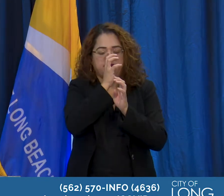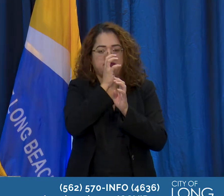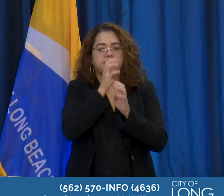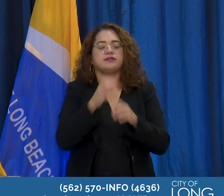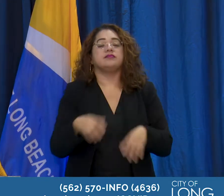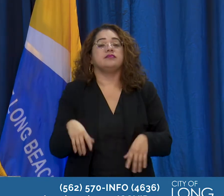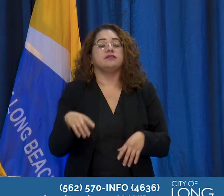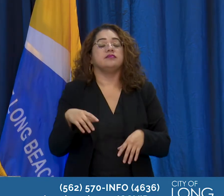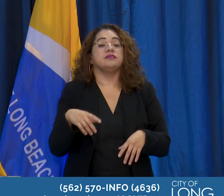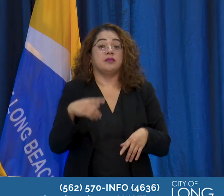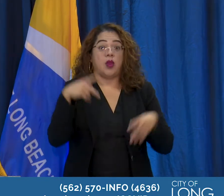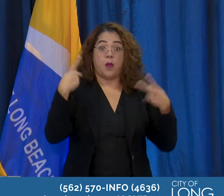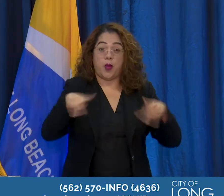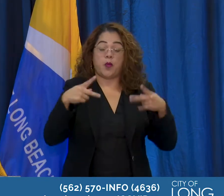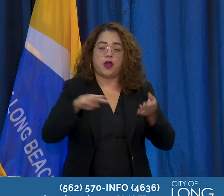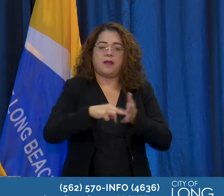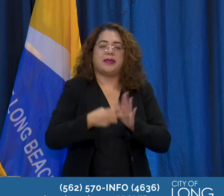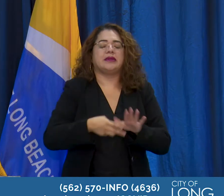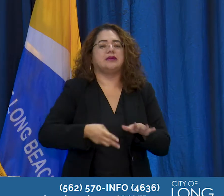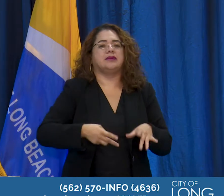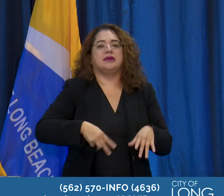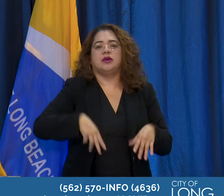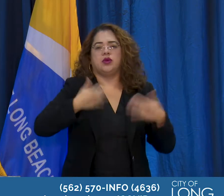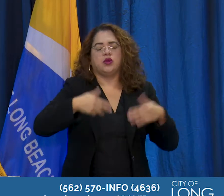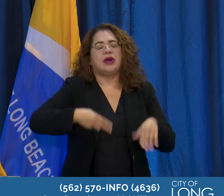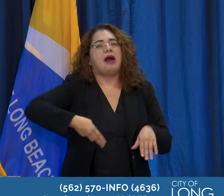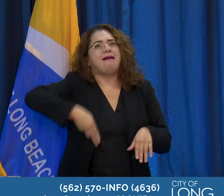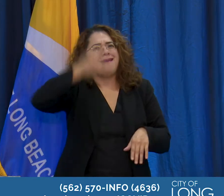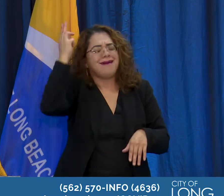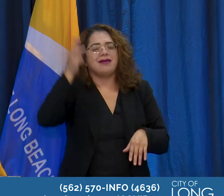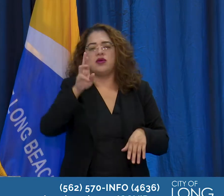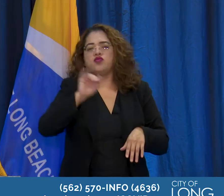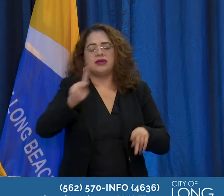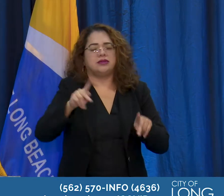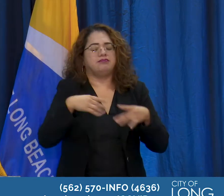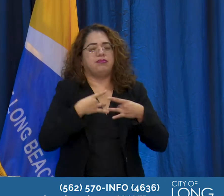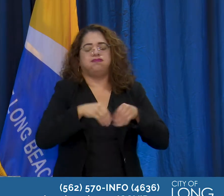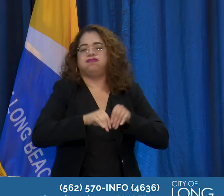So again, we're in purple. If we hold for one more week, we go into red.